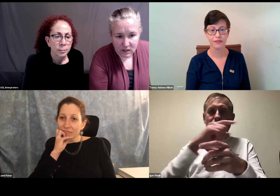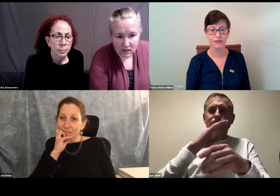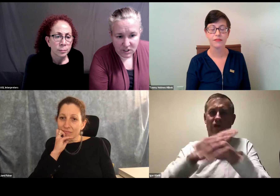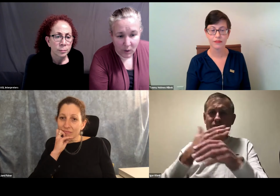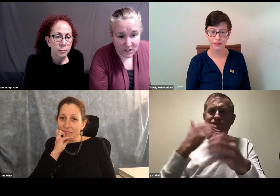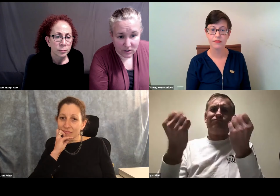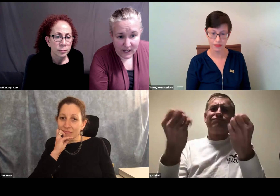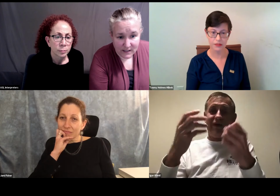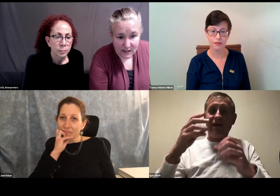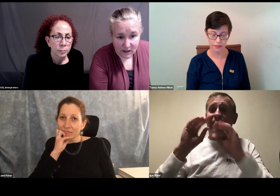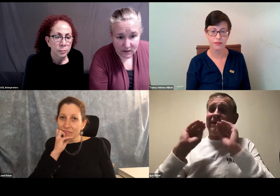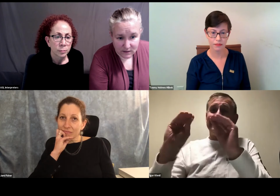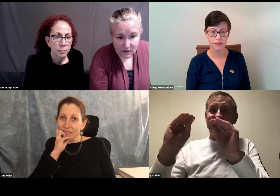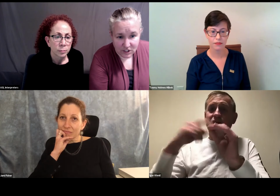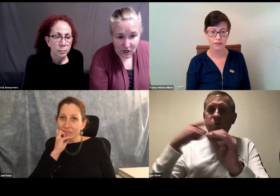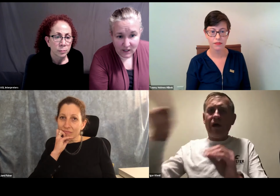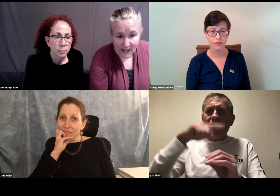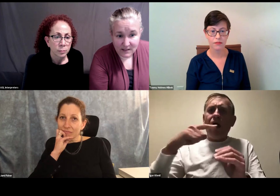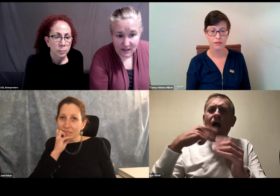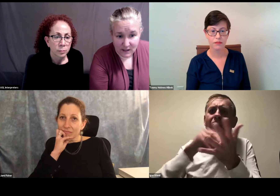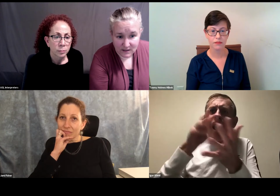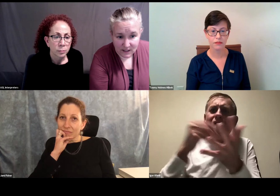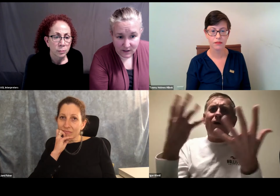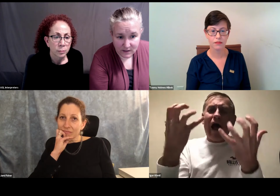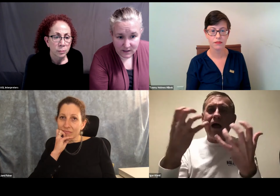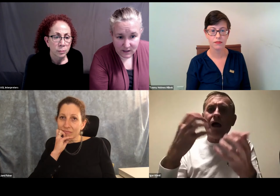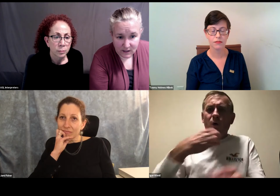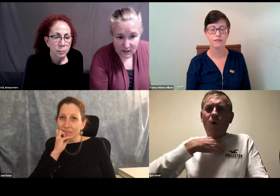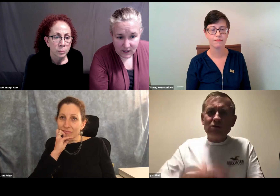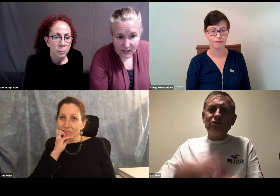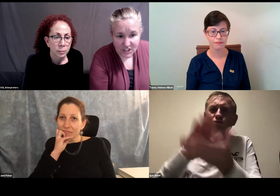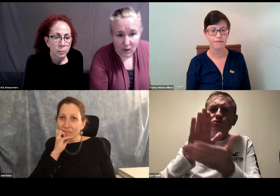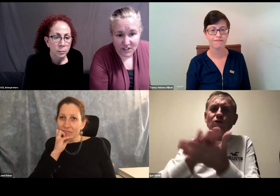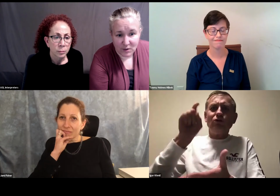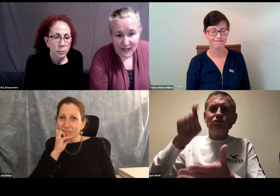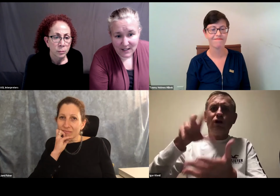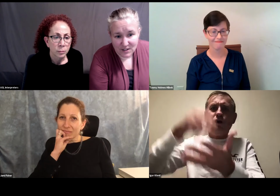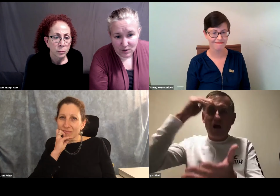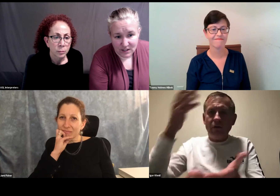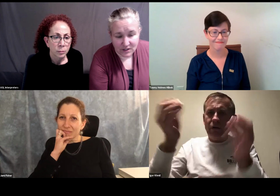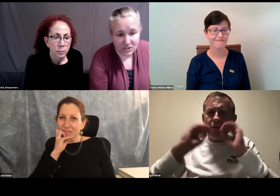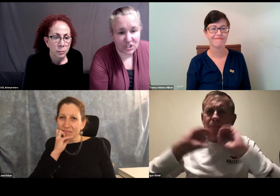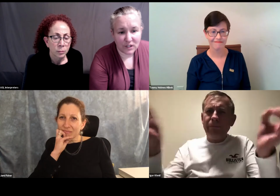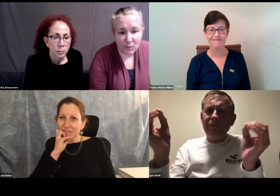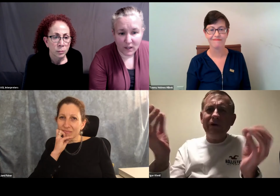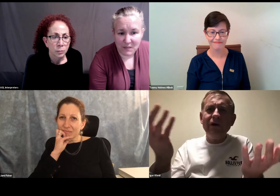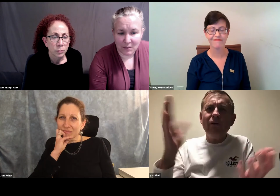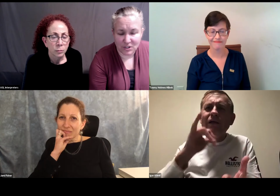She wanted to learn asl she already has sunny skills. And she wanted to enhance those skills and she really wanted to be able to learn